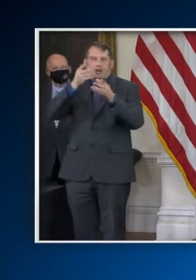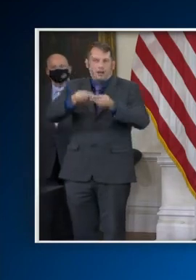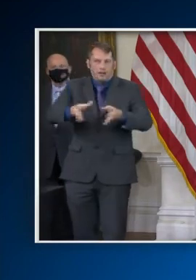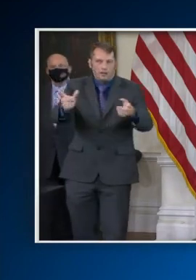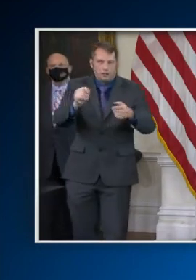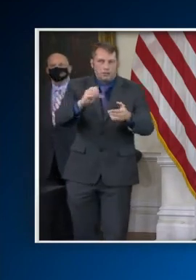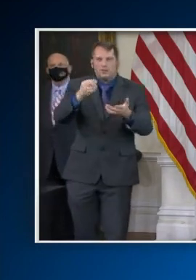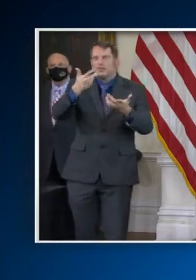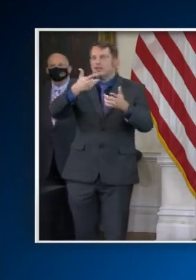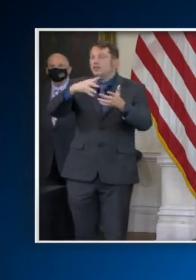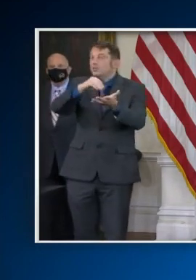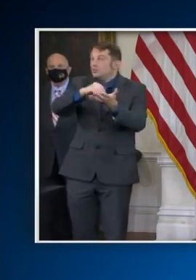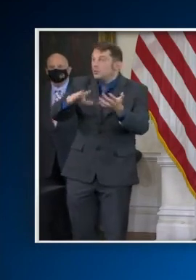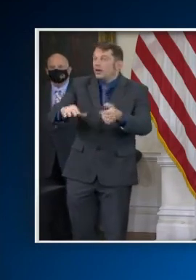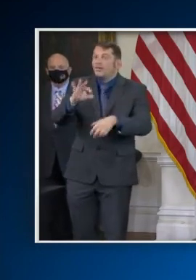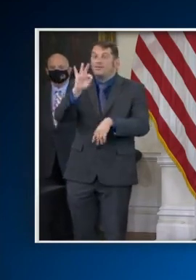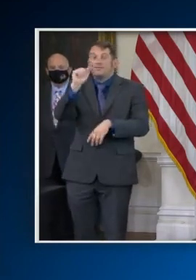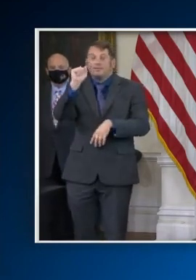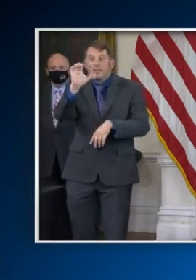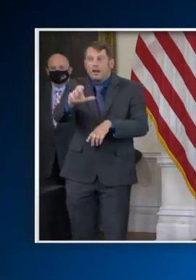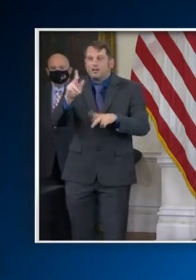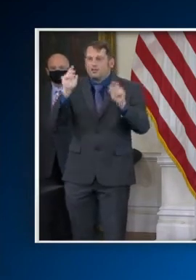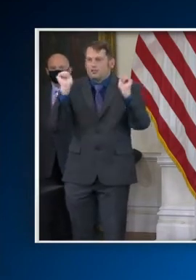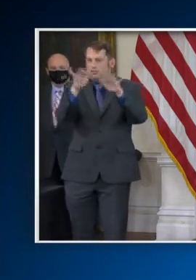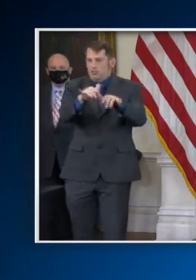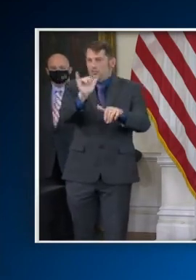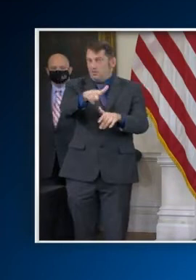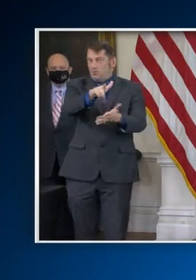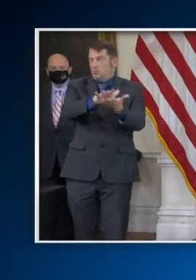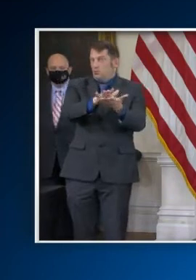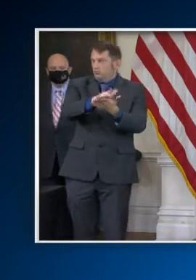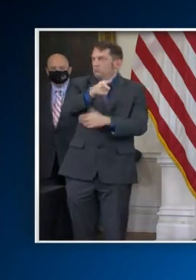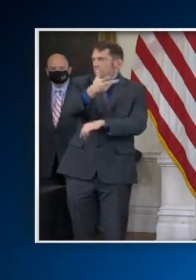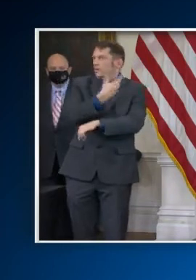FACULTY, BUT ALSO THE BROADER COMMUNITY TO GET THE VACCINE.